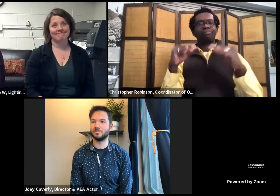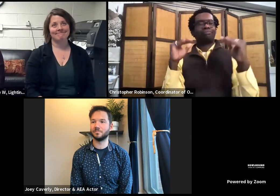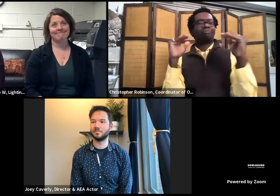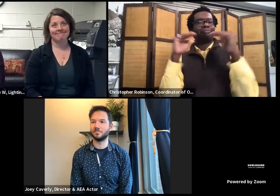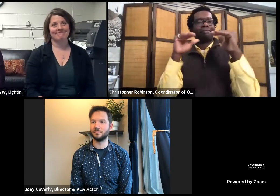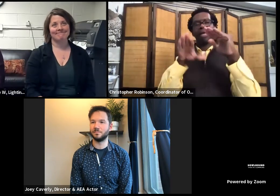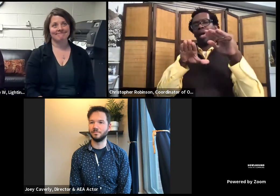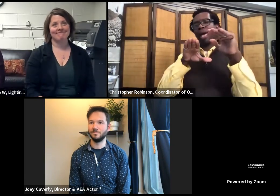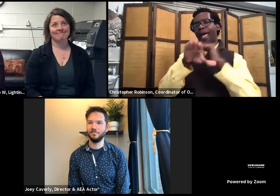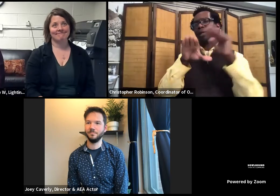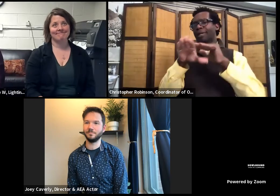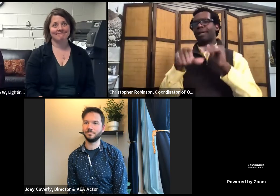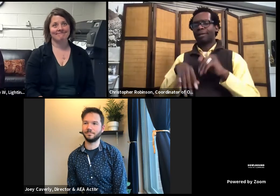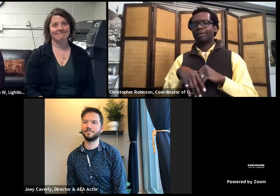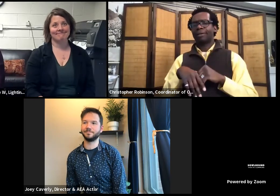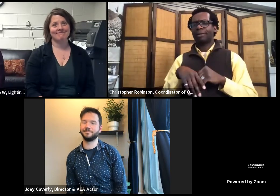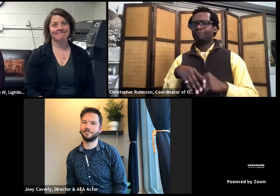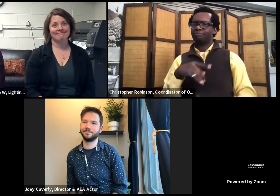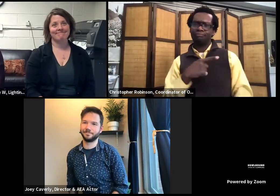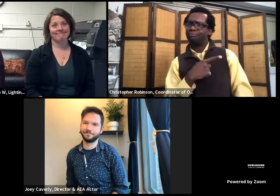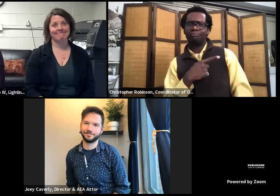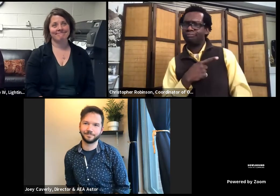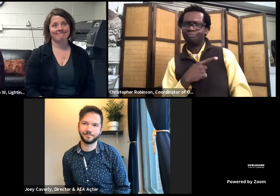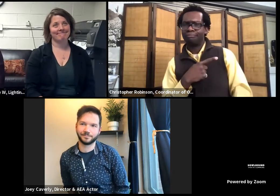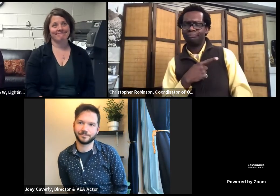and advice about providing equal access.